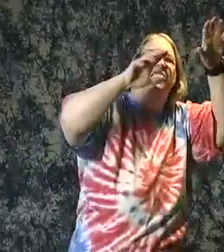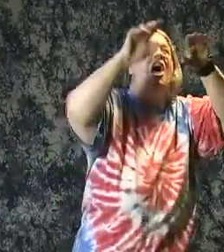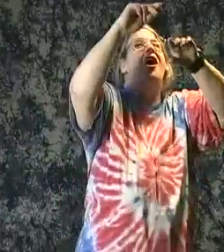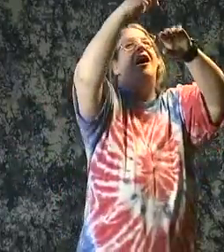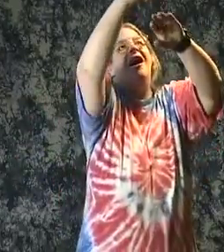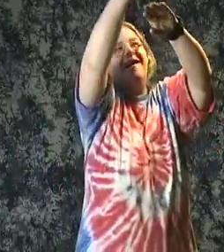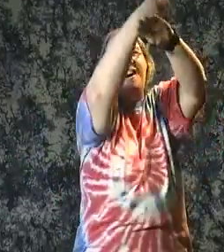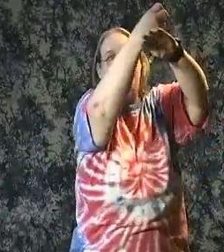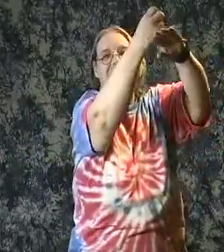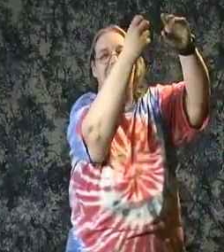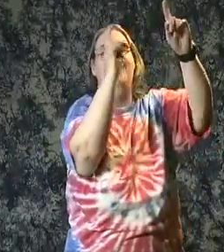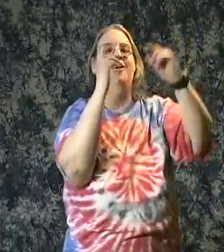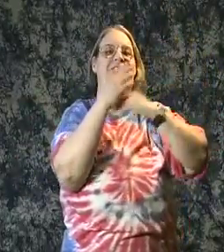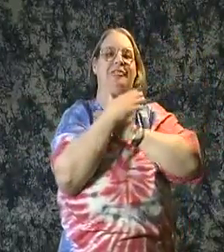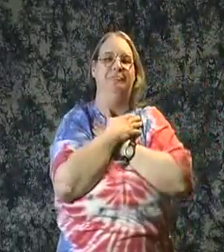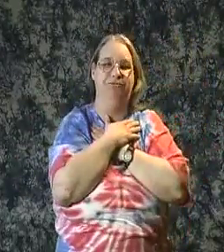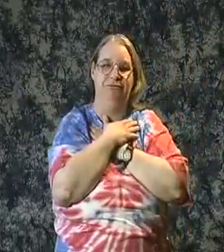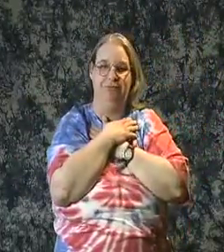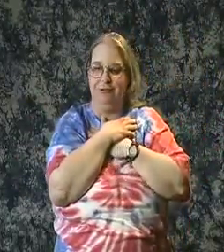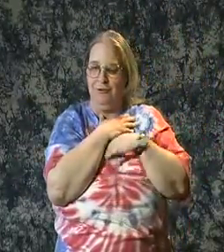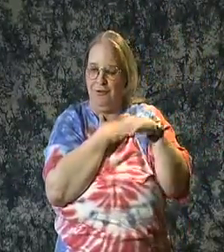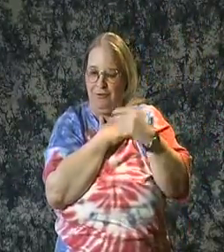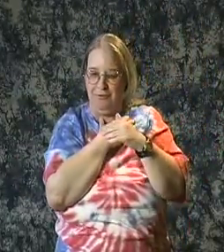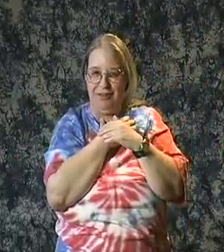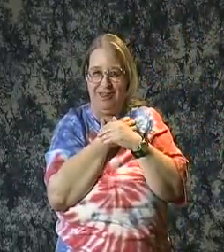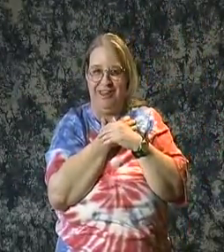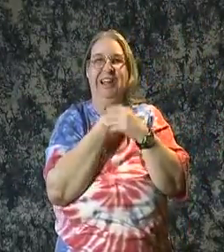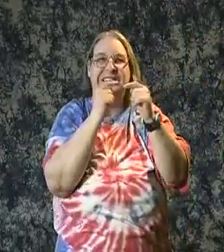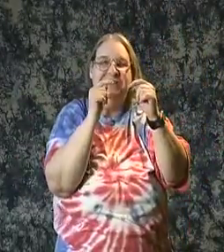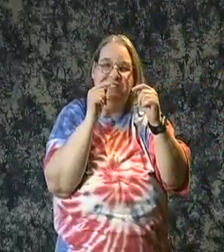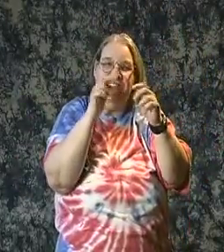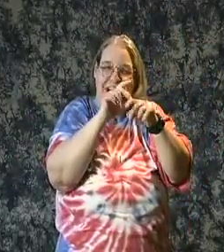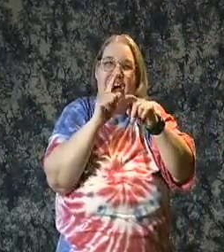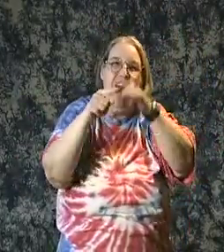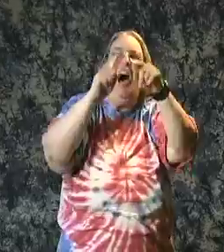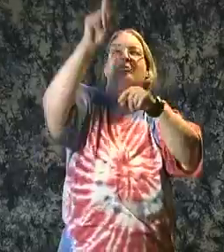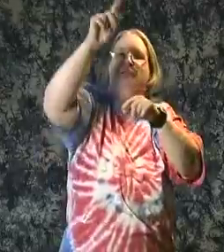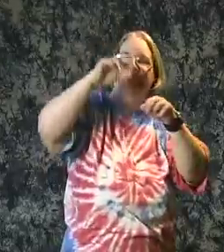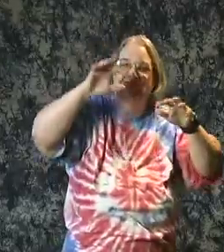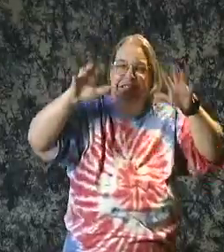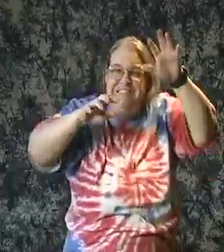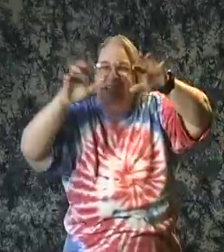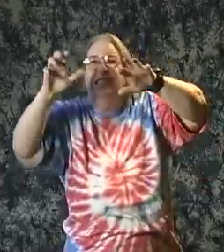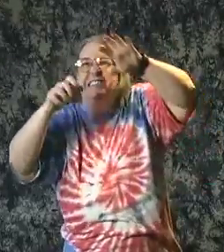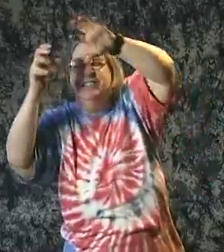I got to a ledge, rested a little bit…and then I continued on